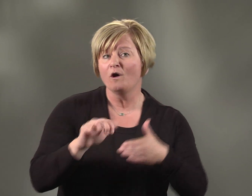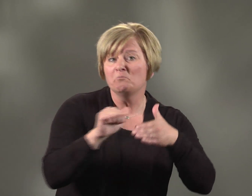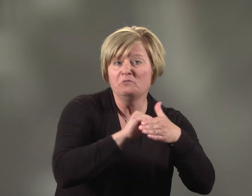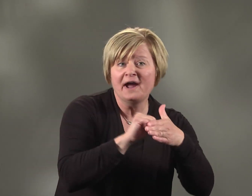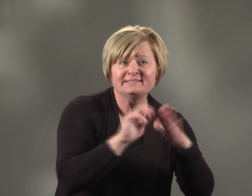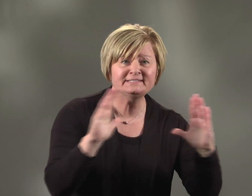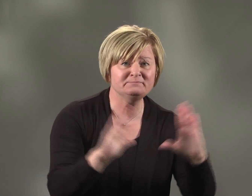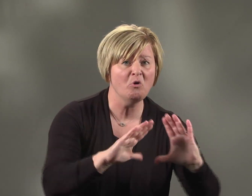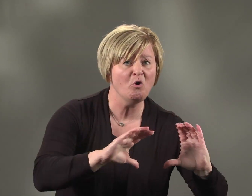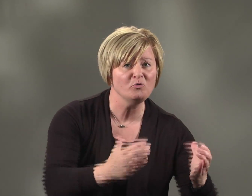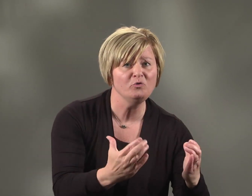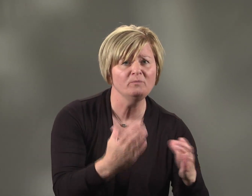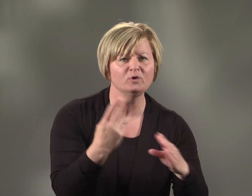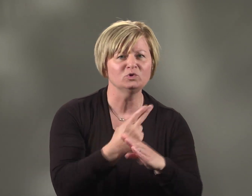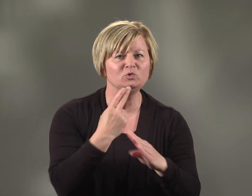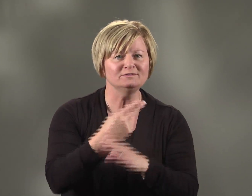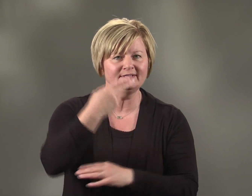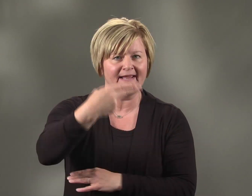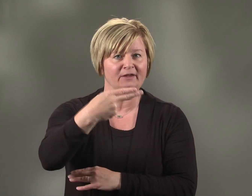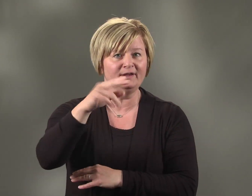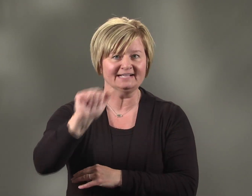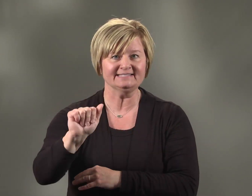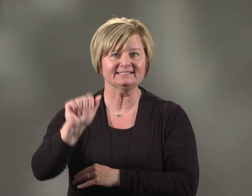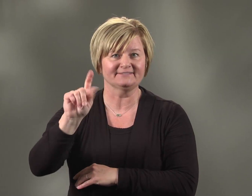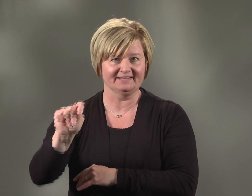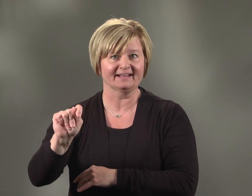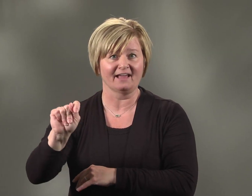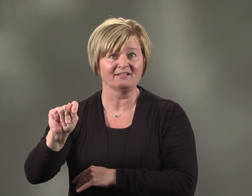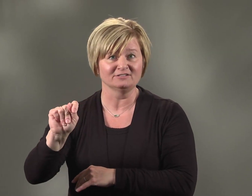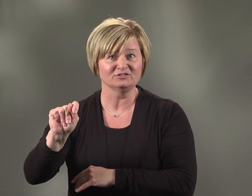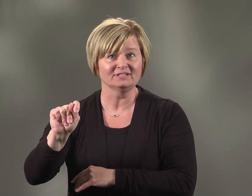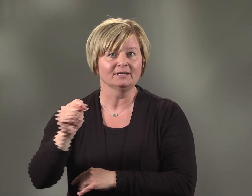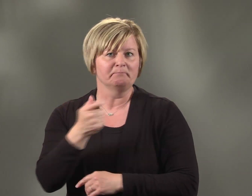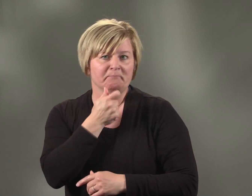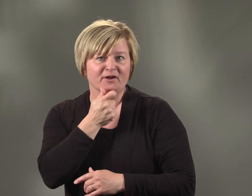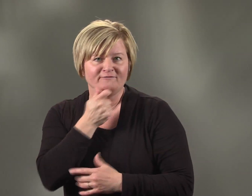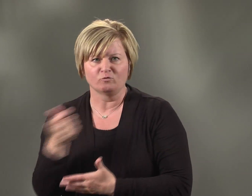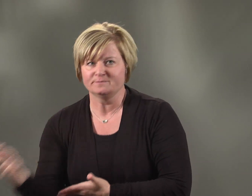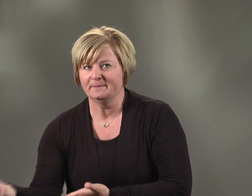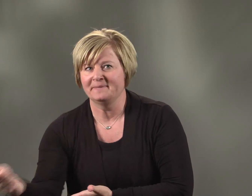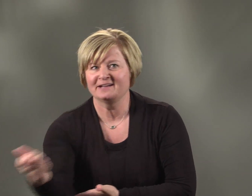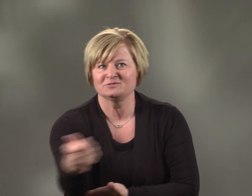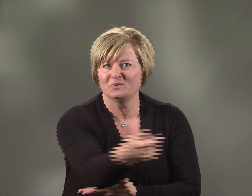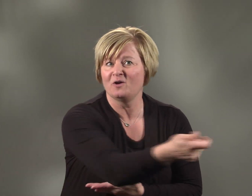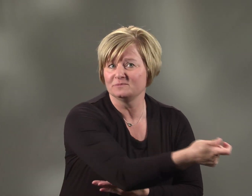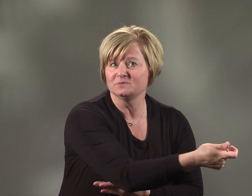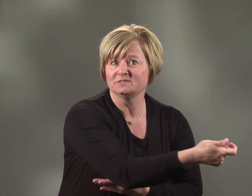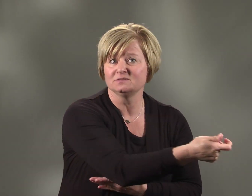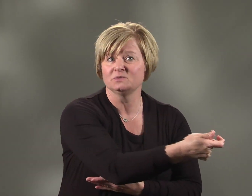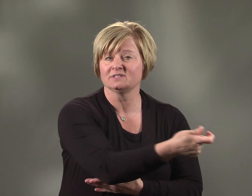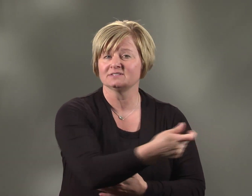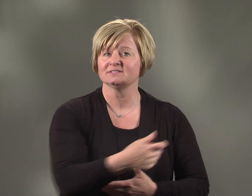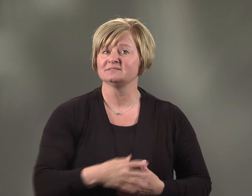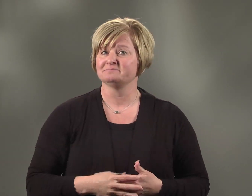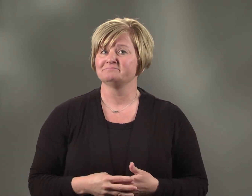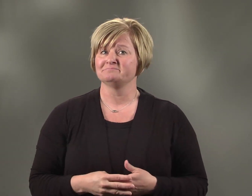or to practice in a small group using a hearing assistive technology microphone to be passed between the students.